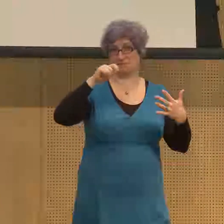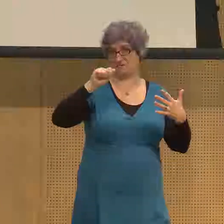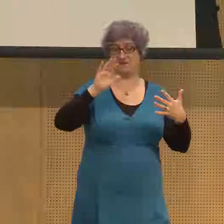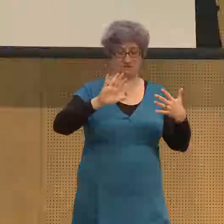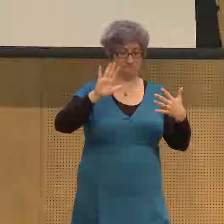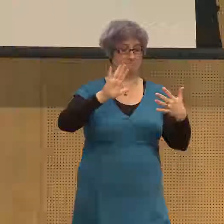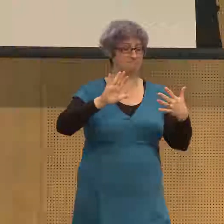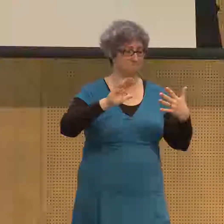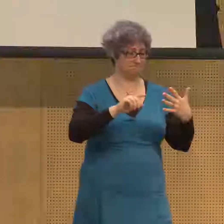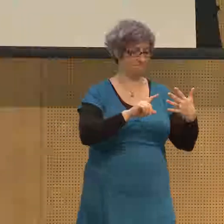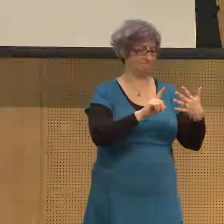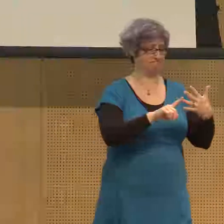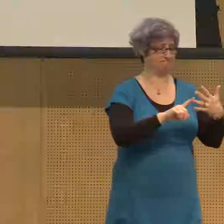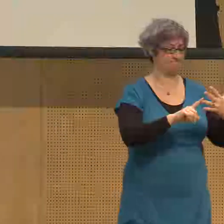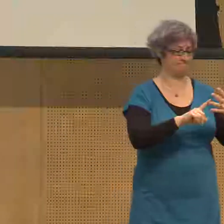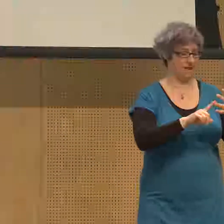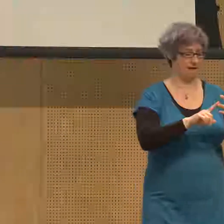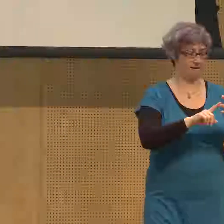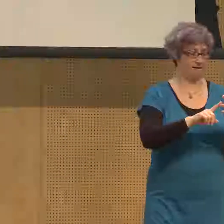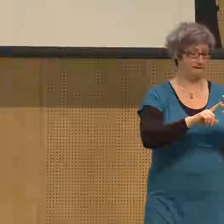Lehigh University...